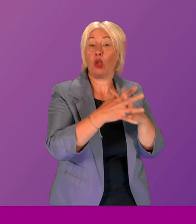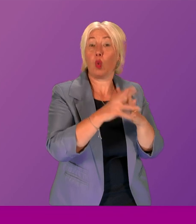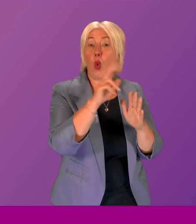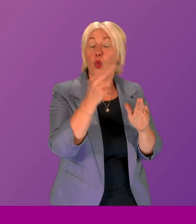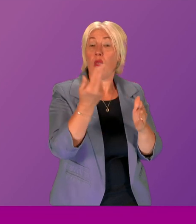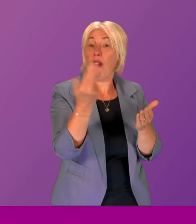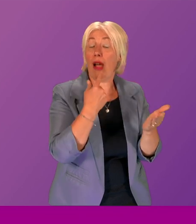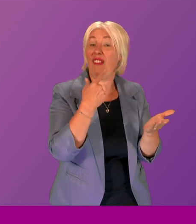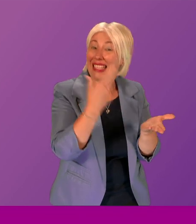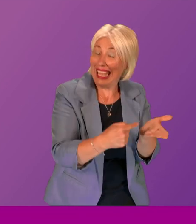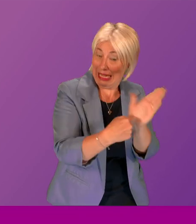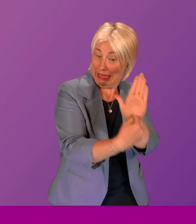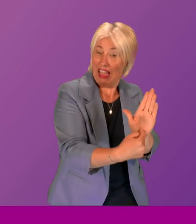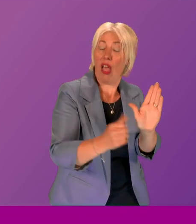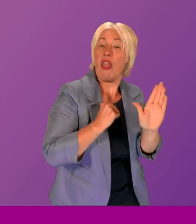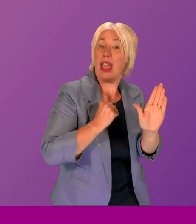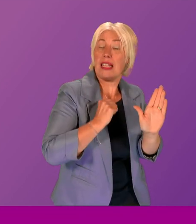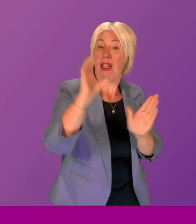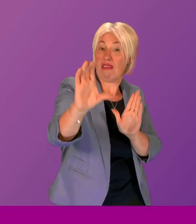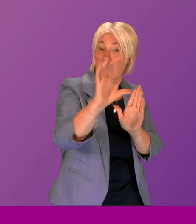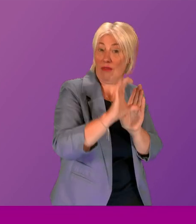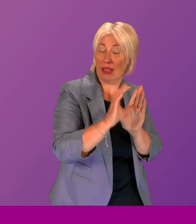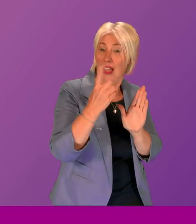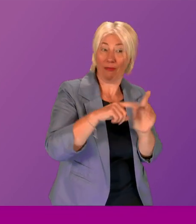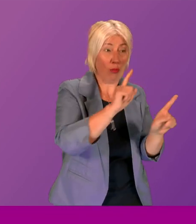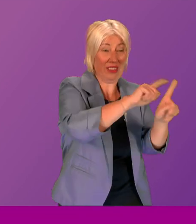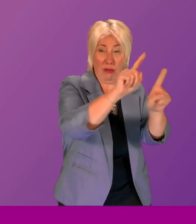that it expects funding for the Mackintosh building to come from a range of sources,